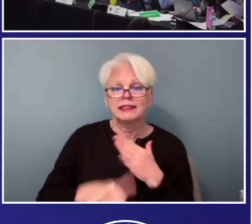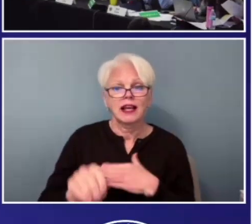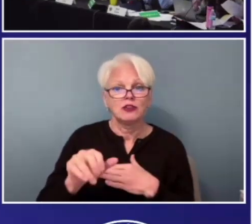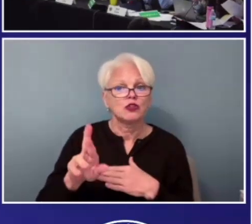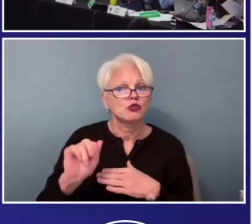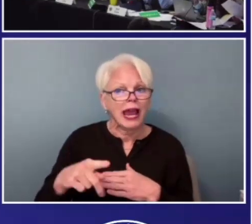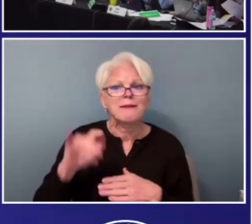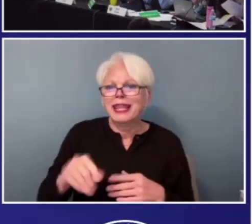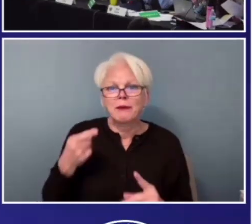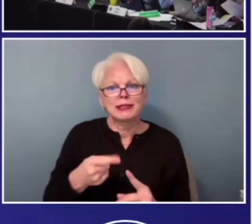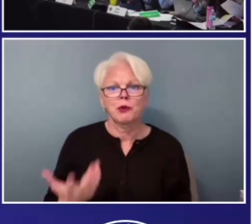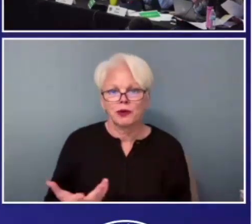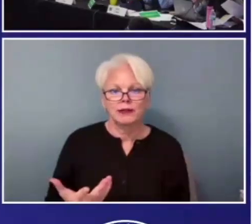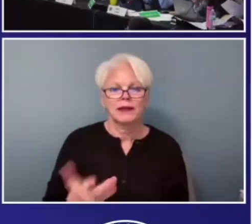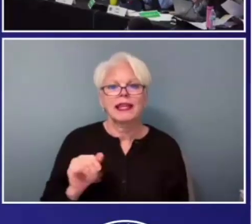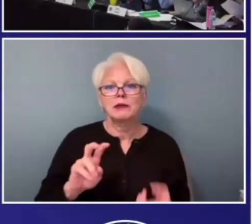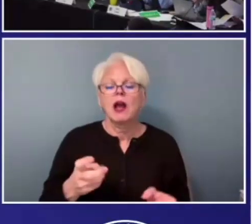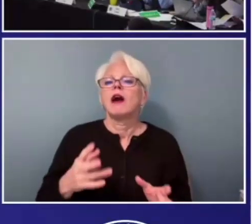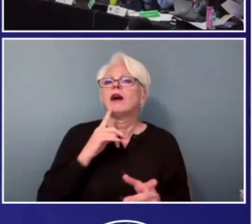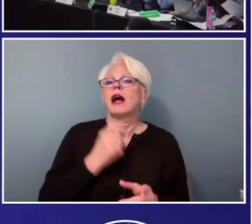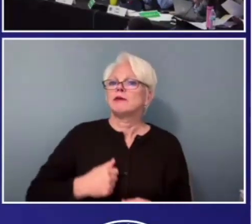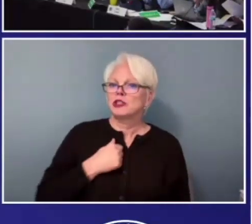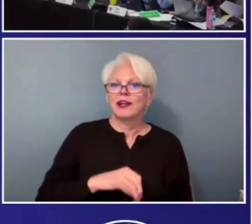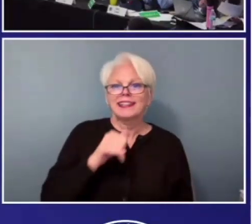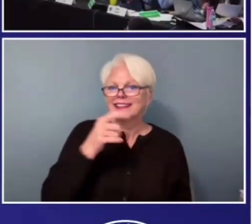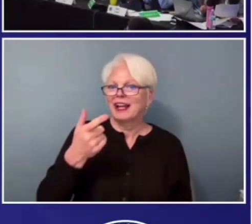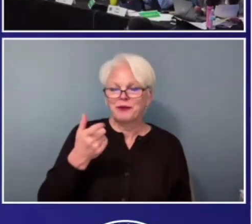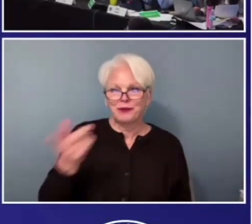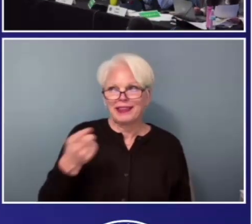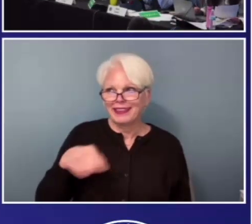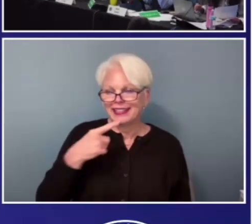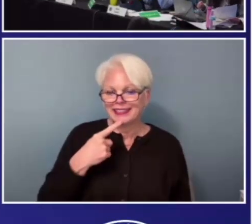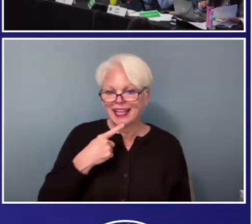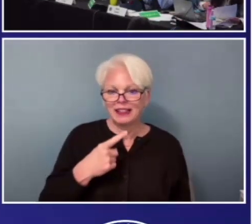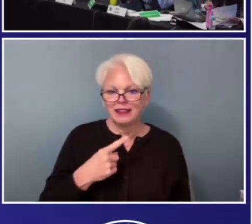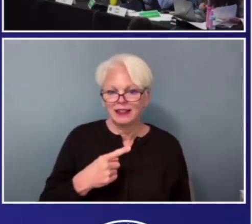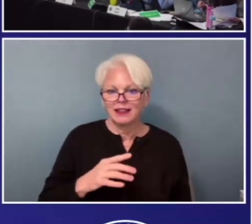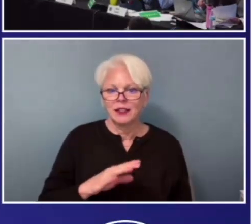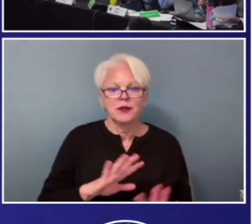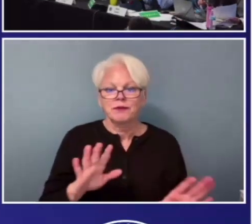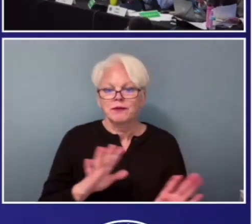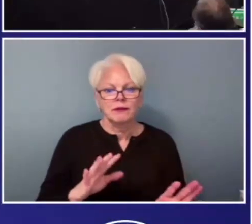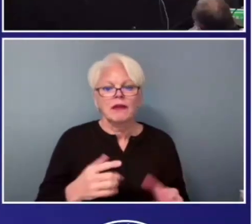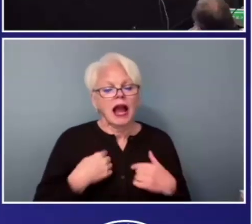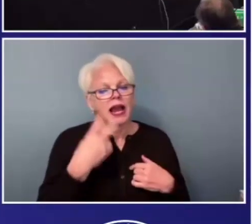That was, that was the issue. I'm sorry. That's not what they said. No, I see exactly what you're saying.